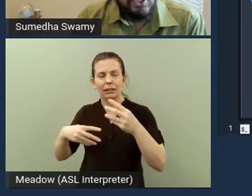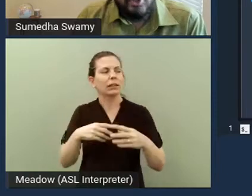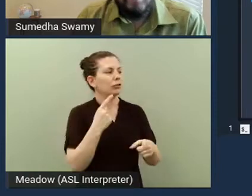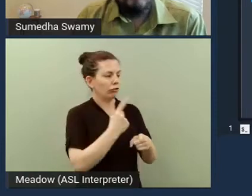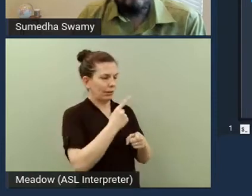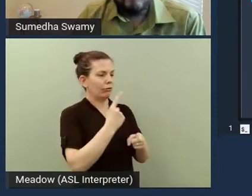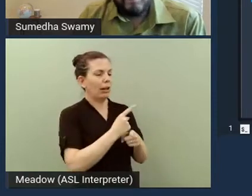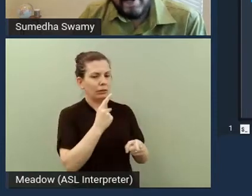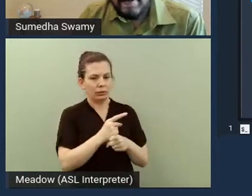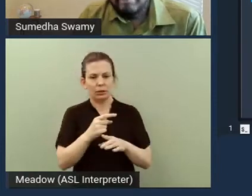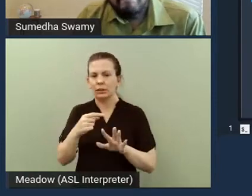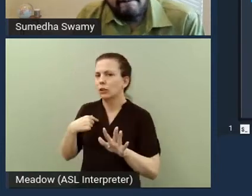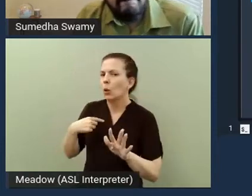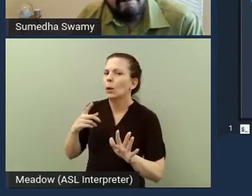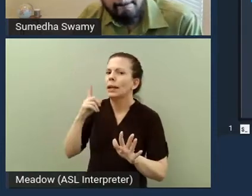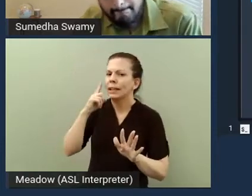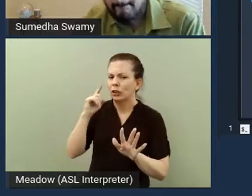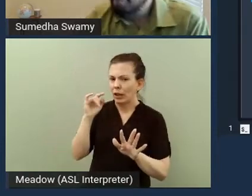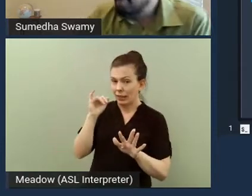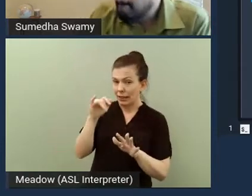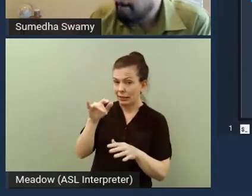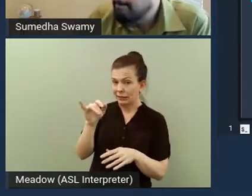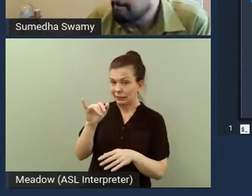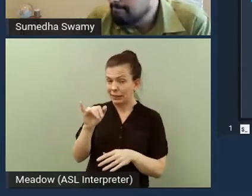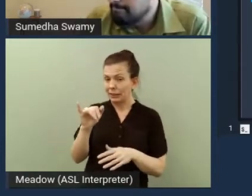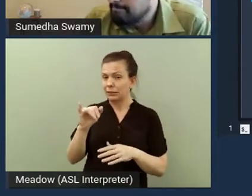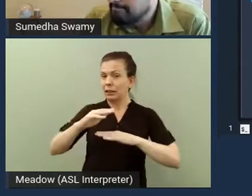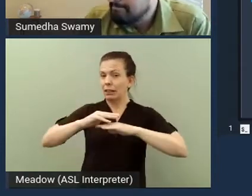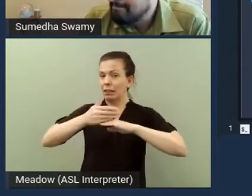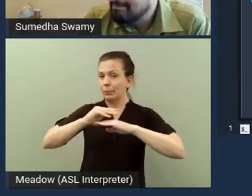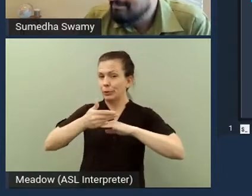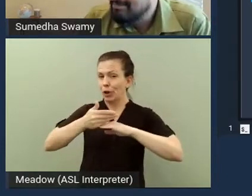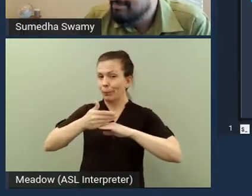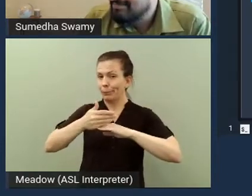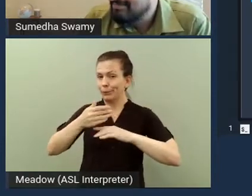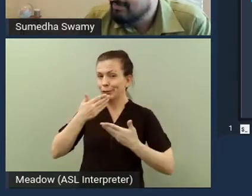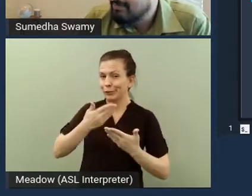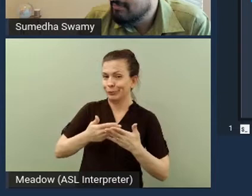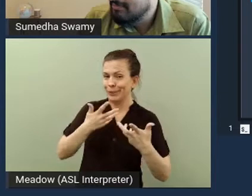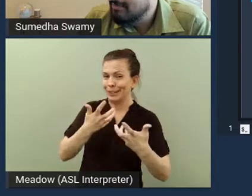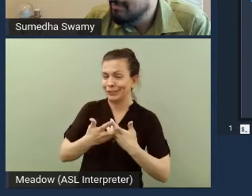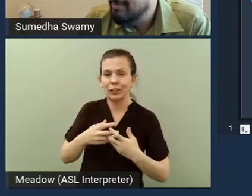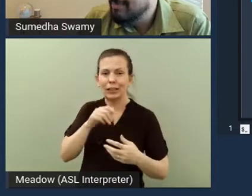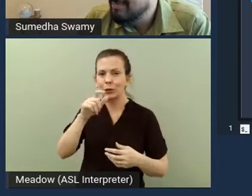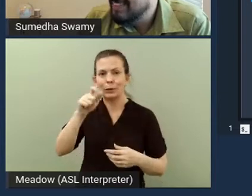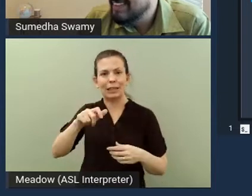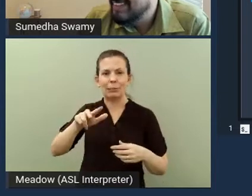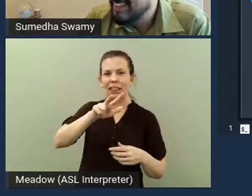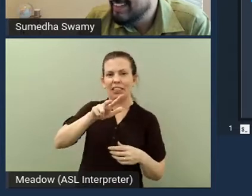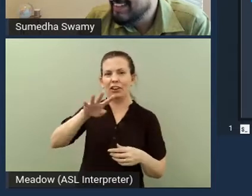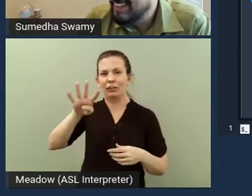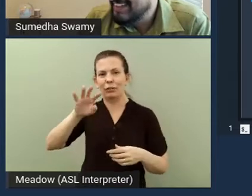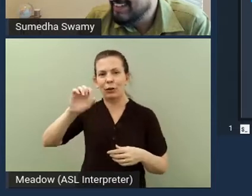So then, what I'm hearing is that this is like actually laptop friendly. I don't need to have my 34 inch monitor